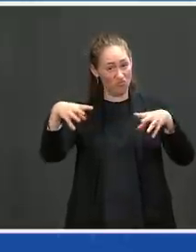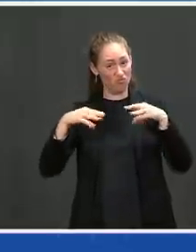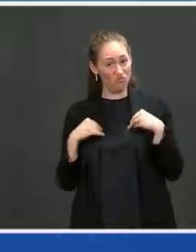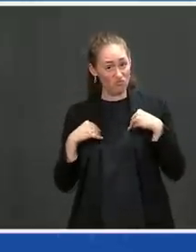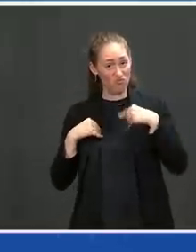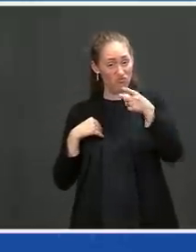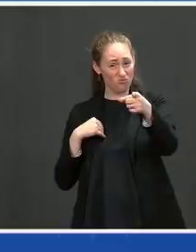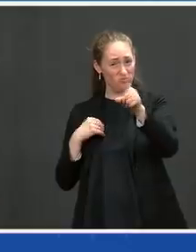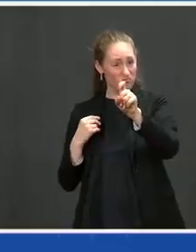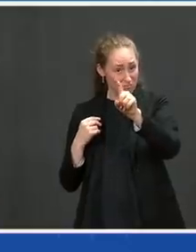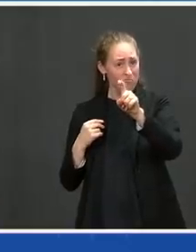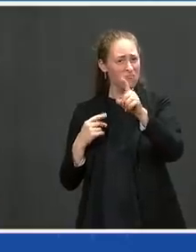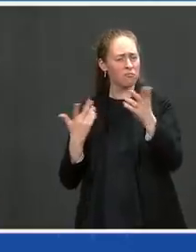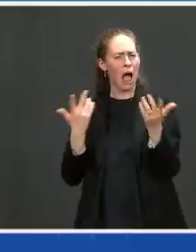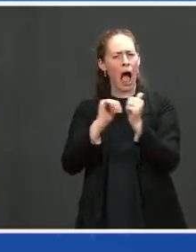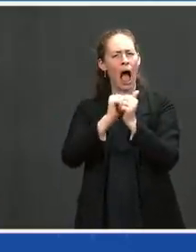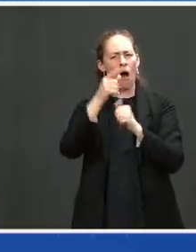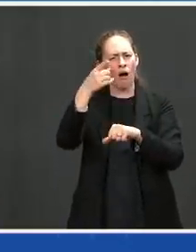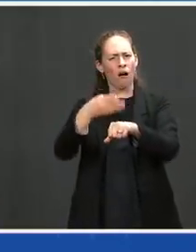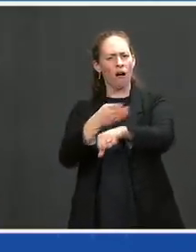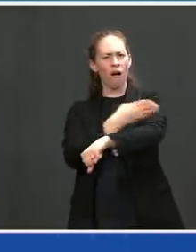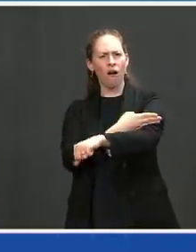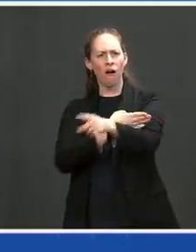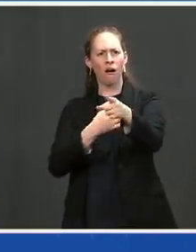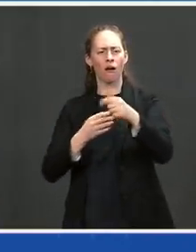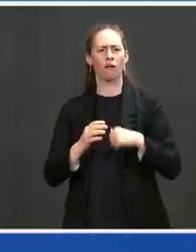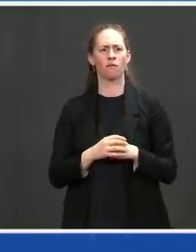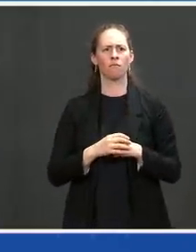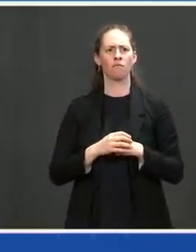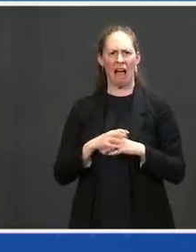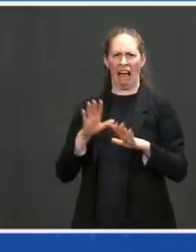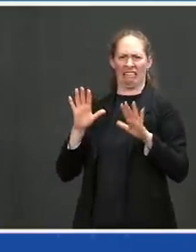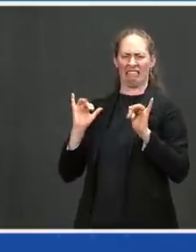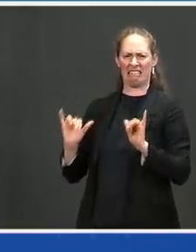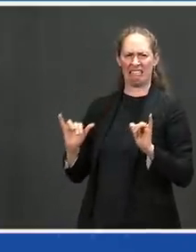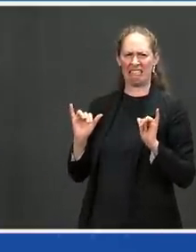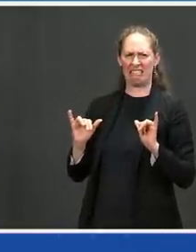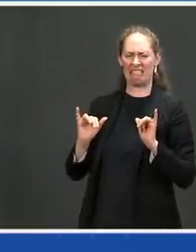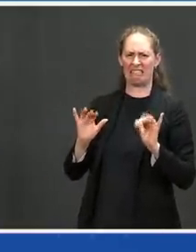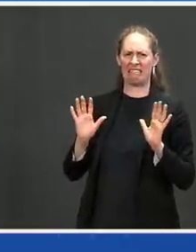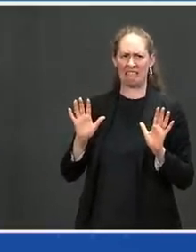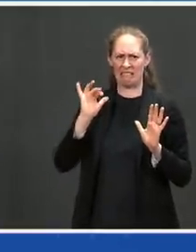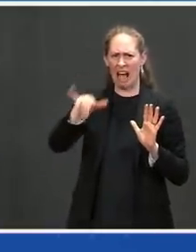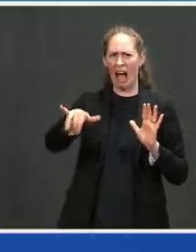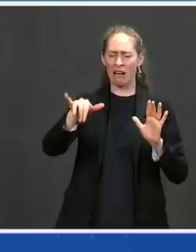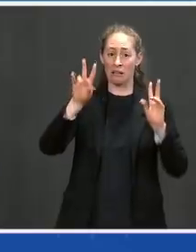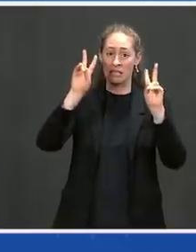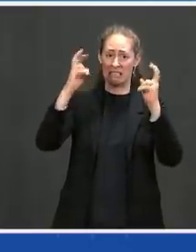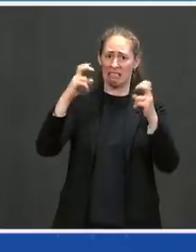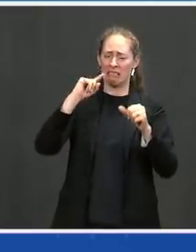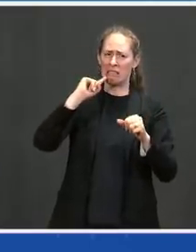The President: Is -- that's a serious question, right? Is it acceptable to me? Come on. That's why we're going to be moving a thousand